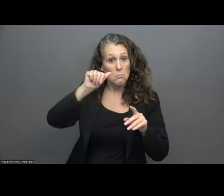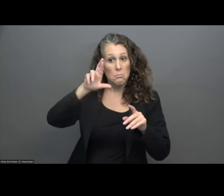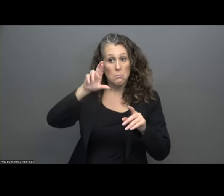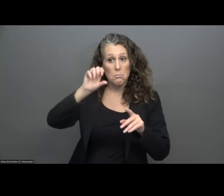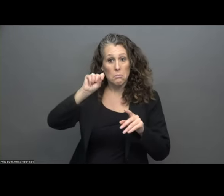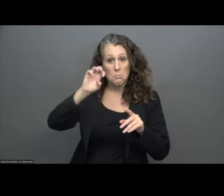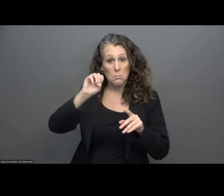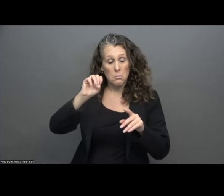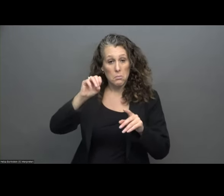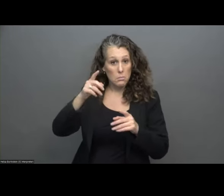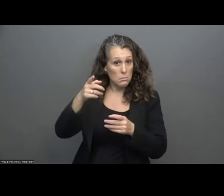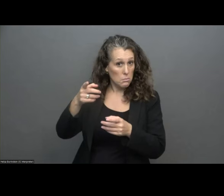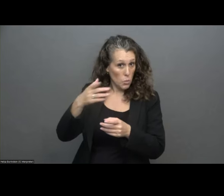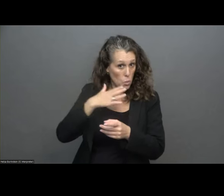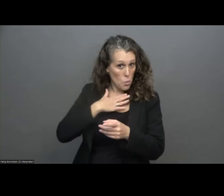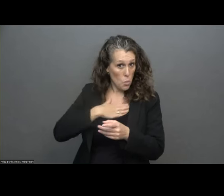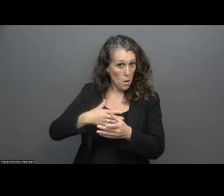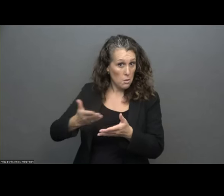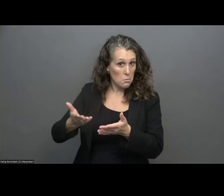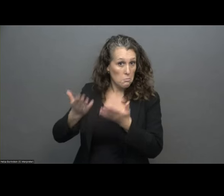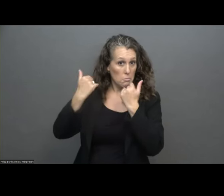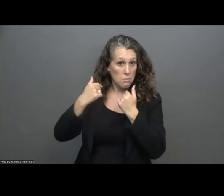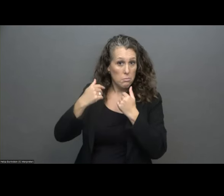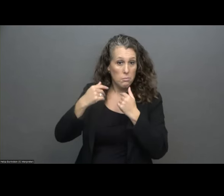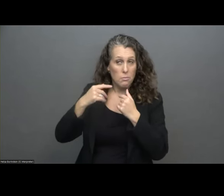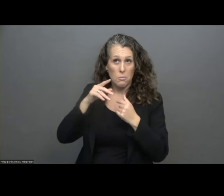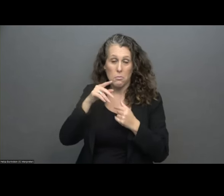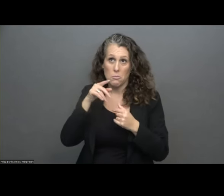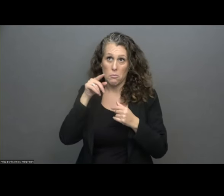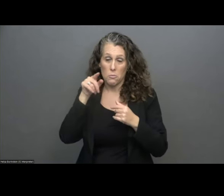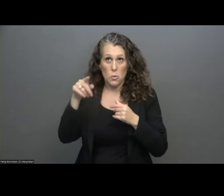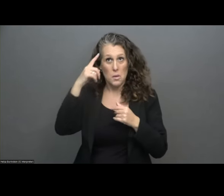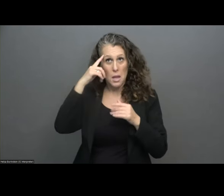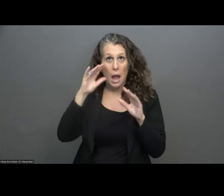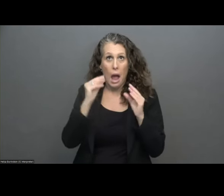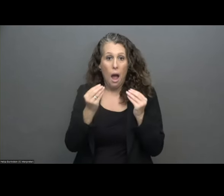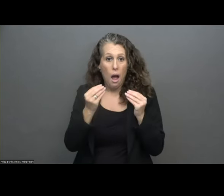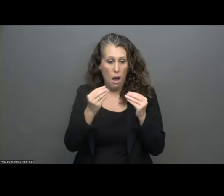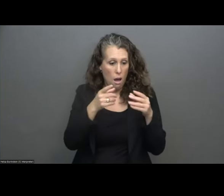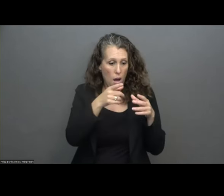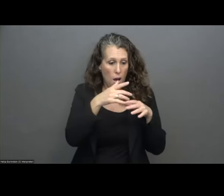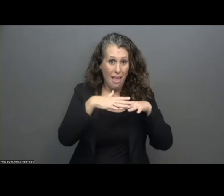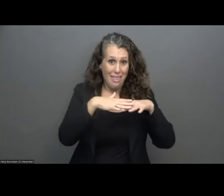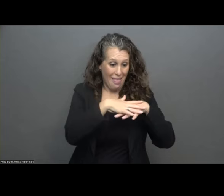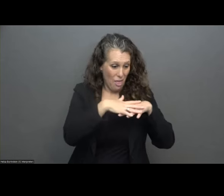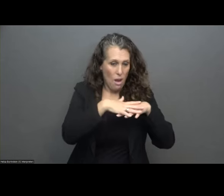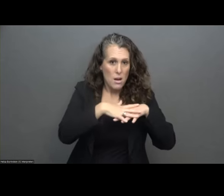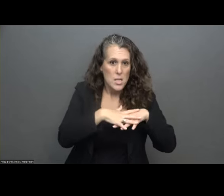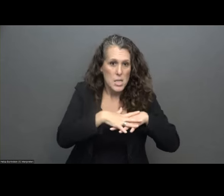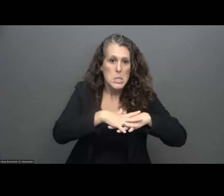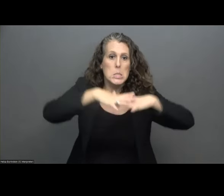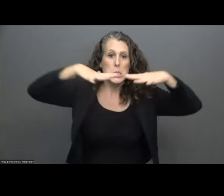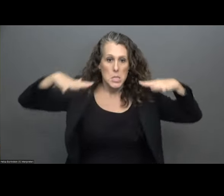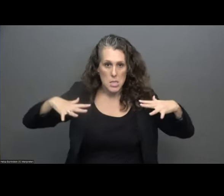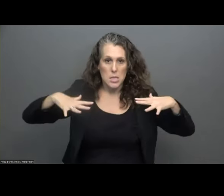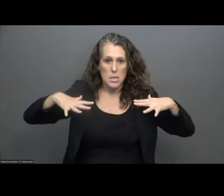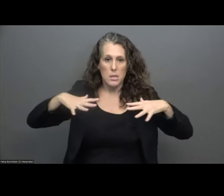11:02:20 movies or shows at the zoo, zoo. 11:02:34 I'm sure I'm just kind of pick up